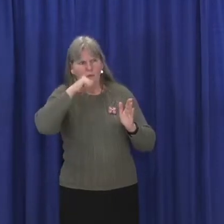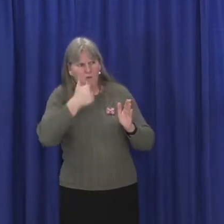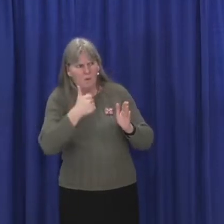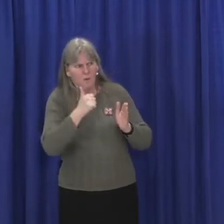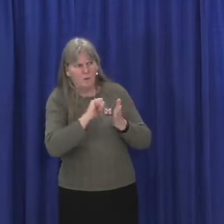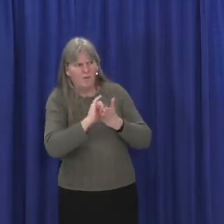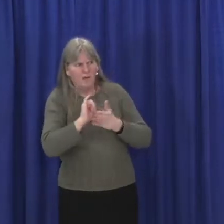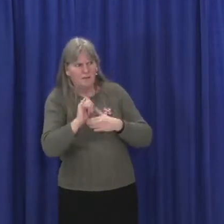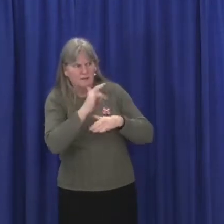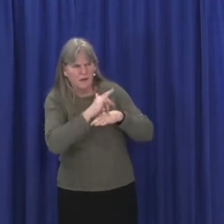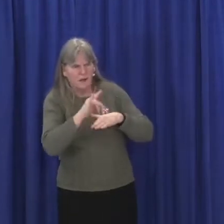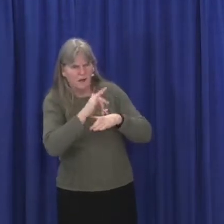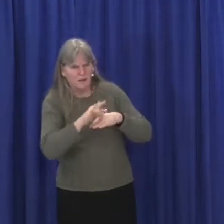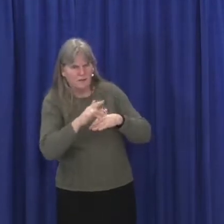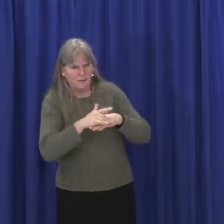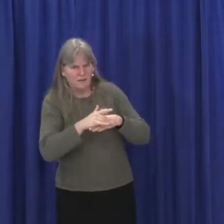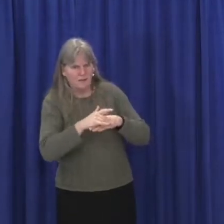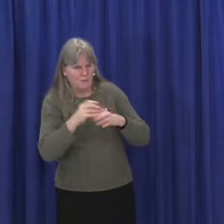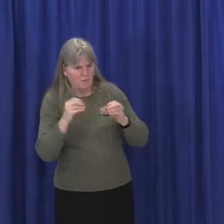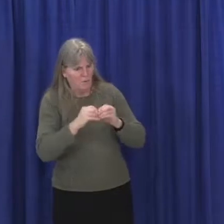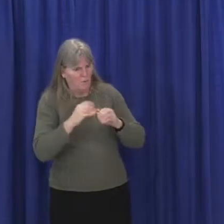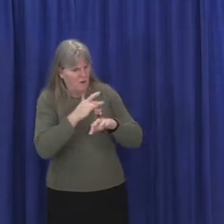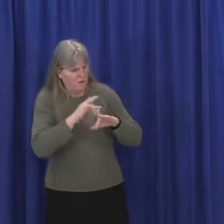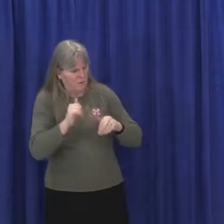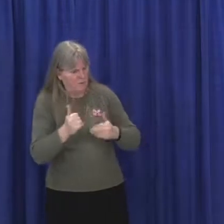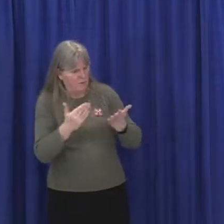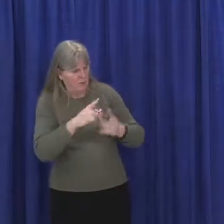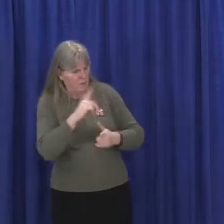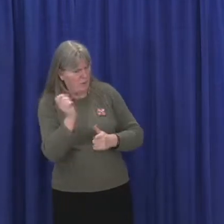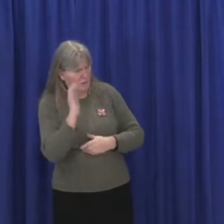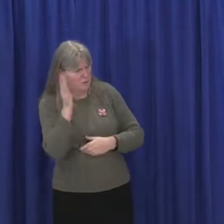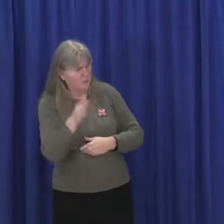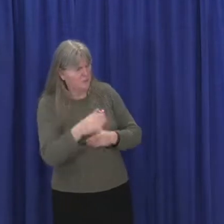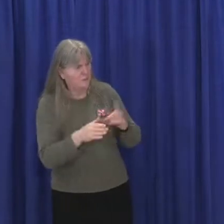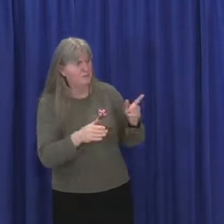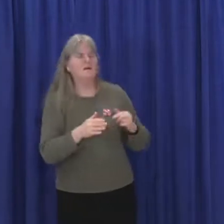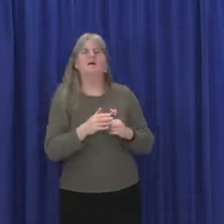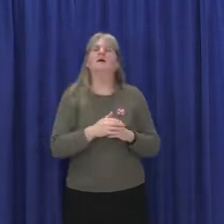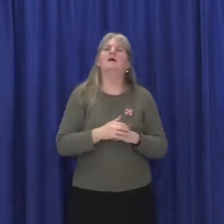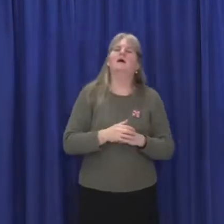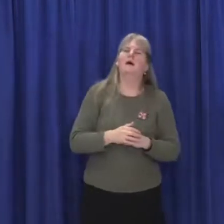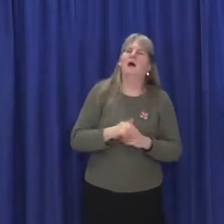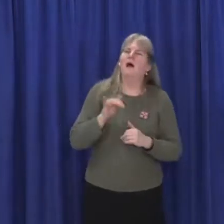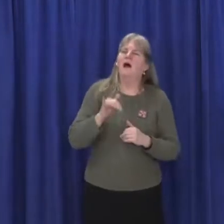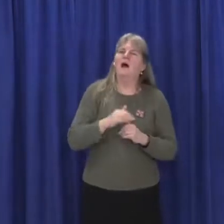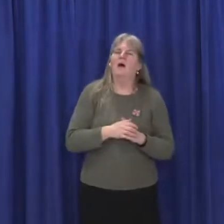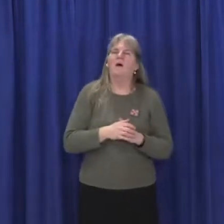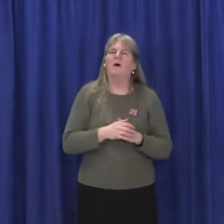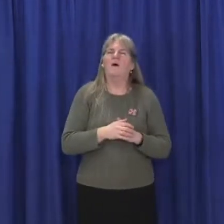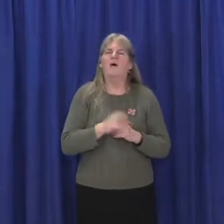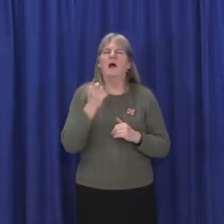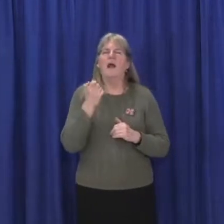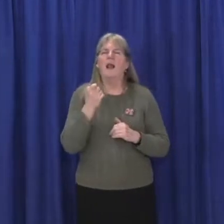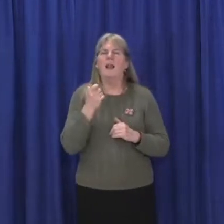appointments available for that age group? Thank you, Jackie, for that question. I'll tell you a little bit about how the website works.